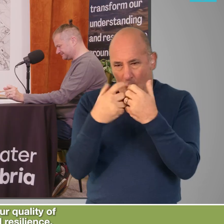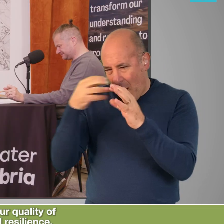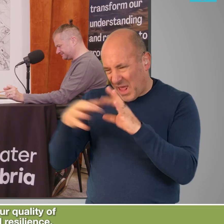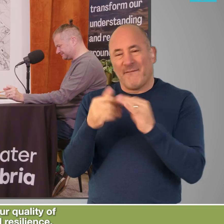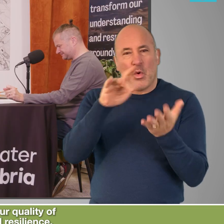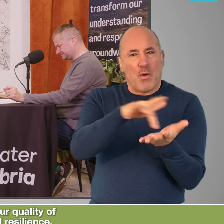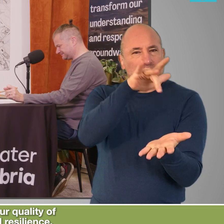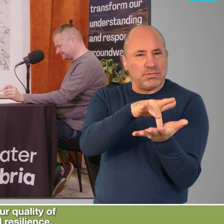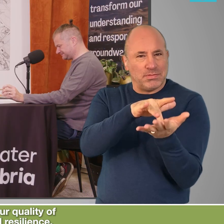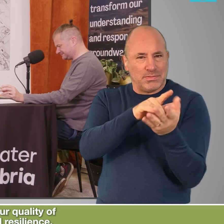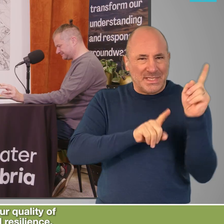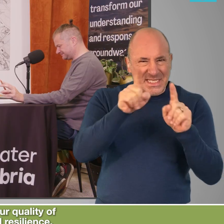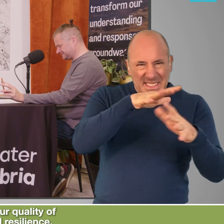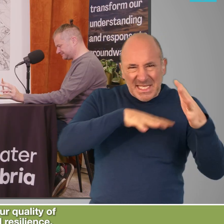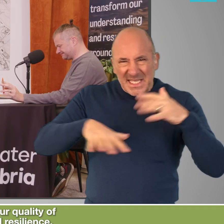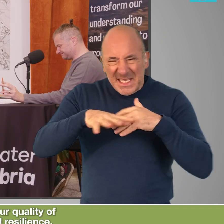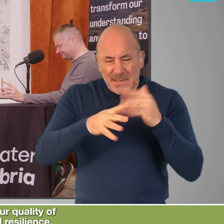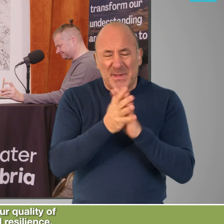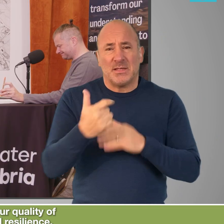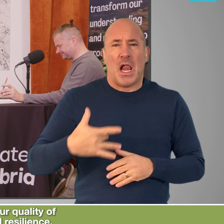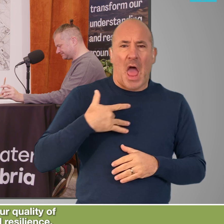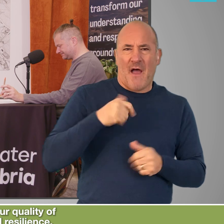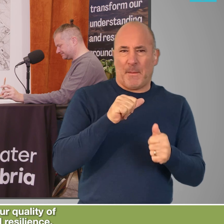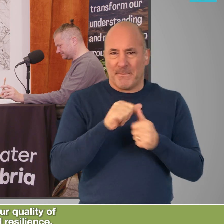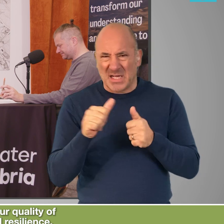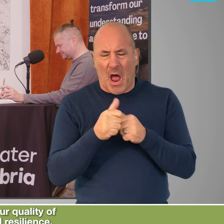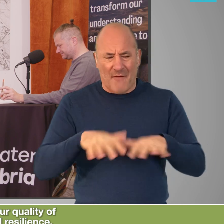areas can enhance our quality of life and bolster flood resilience.